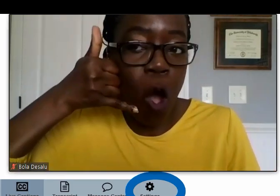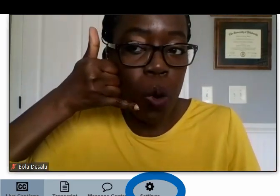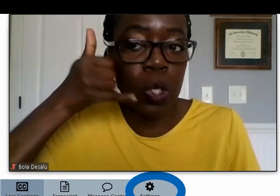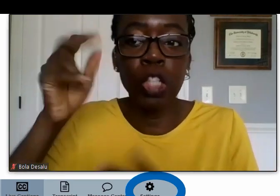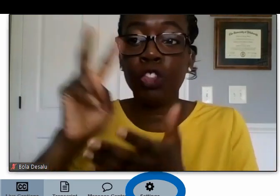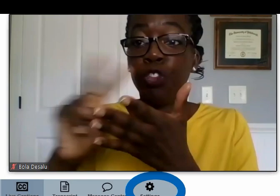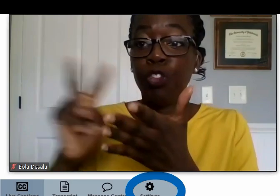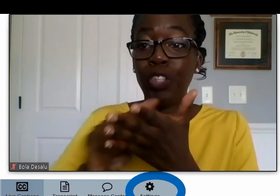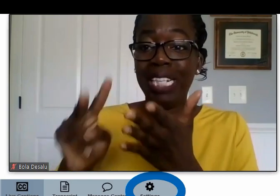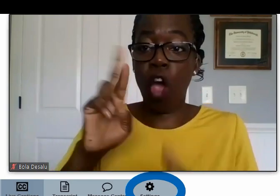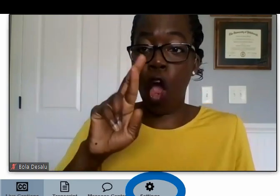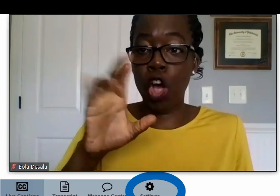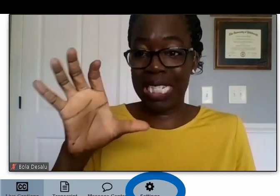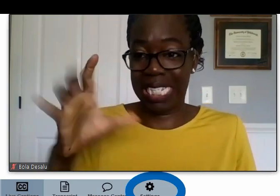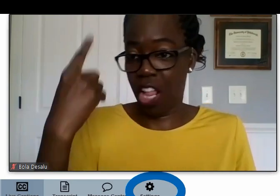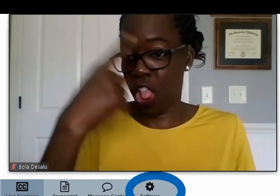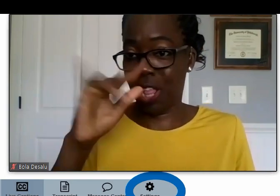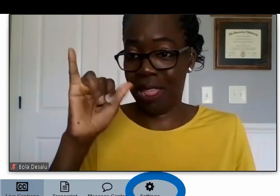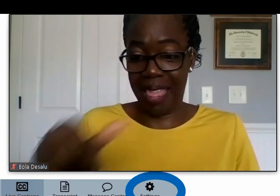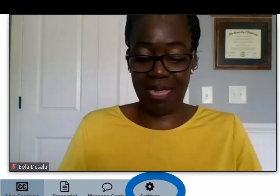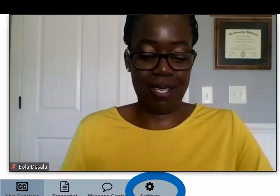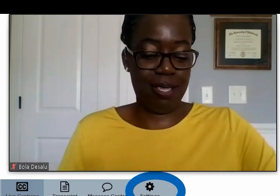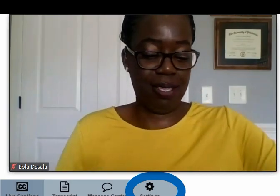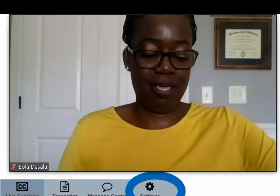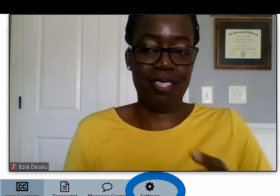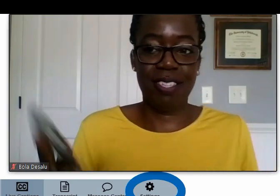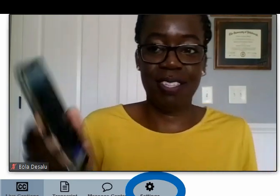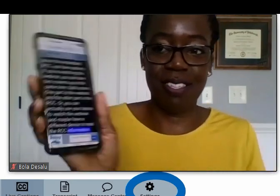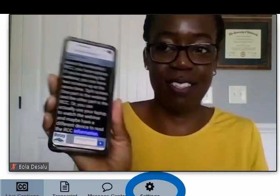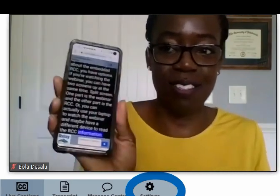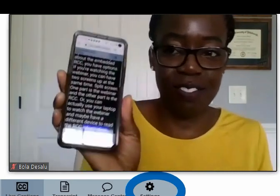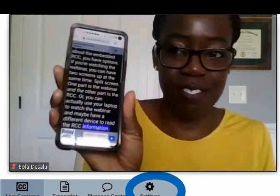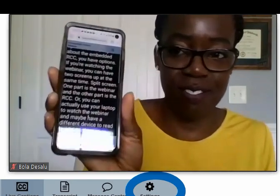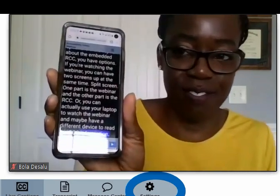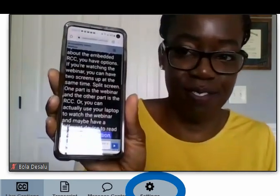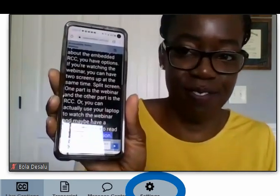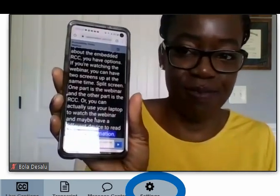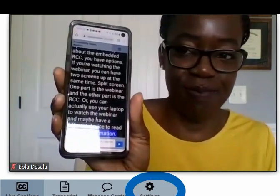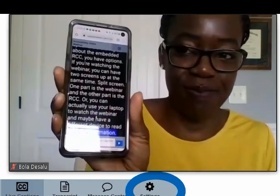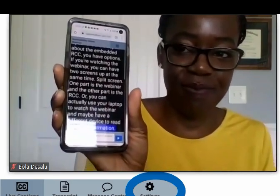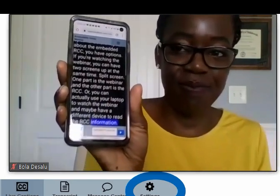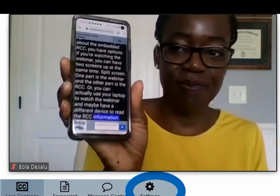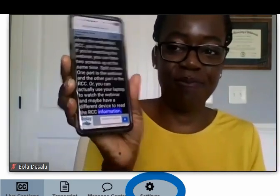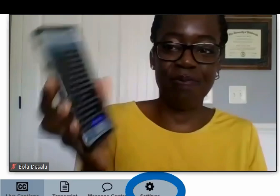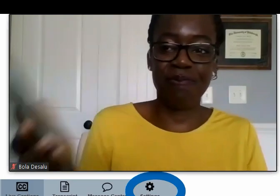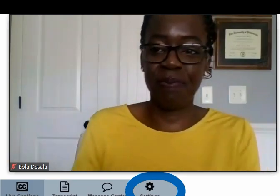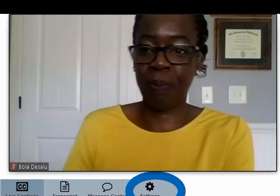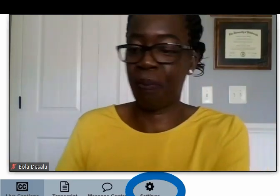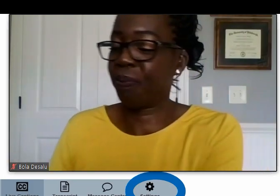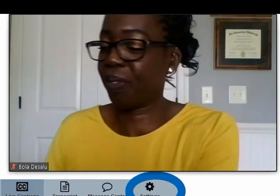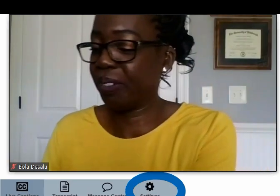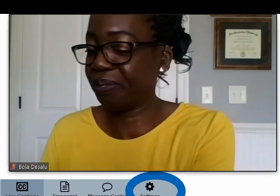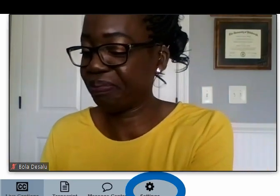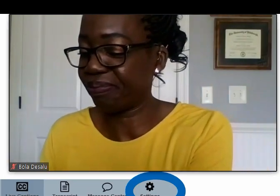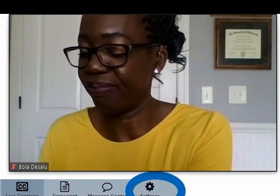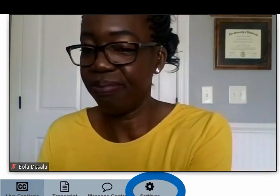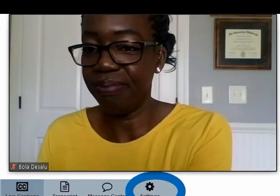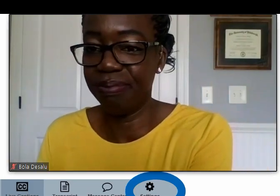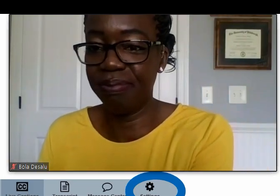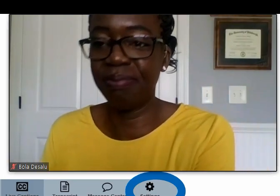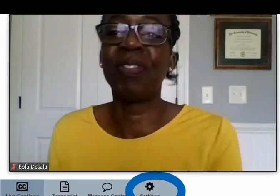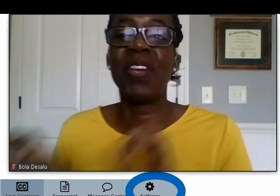So again I use my cell phone to do the webinar I mean the the webinar yes and